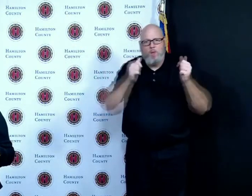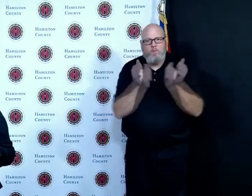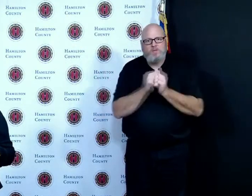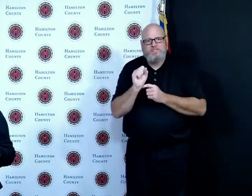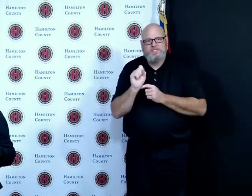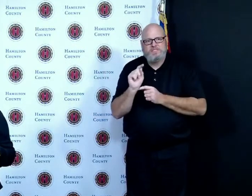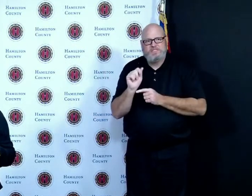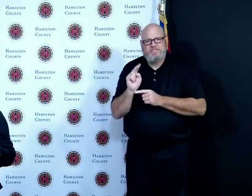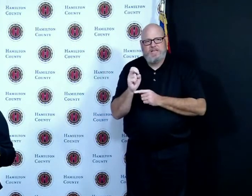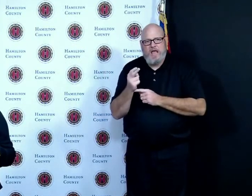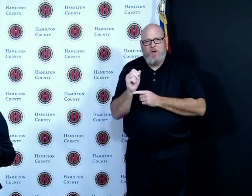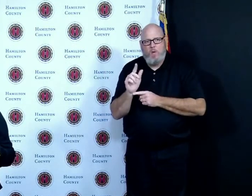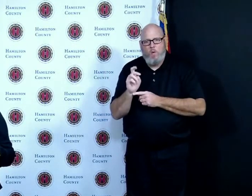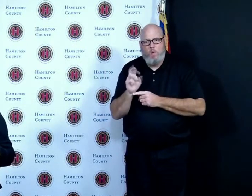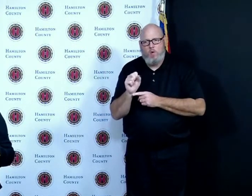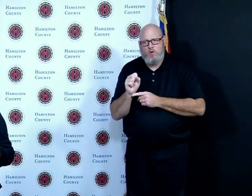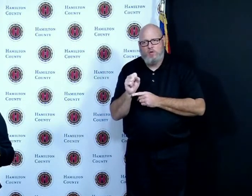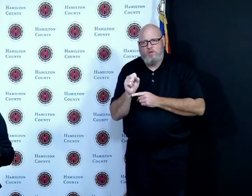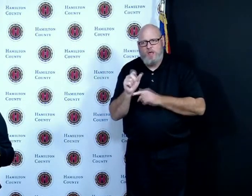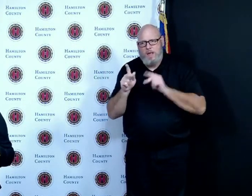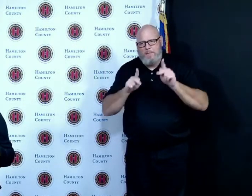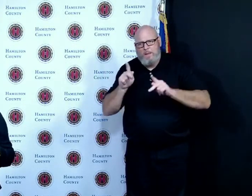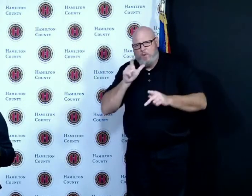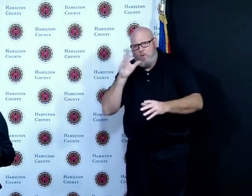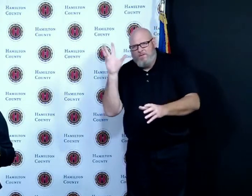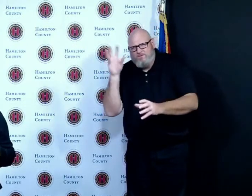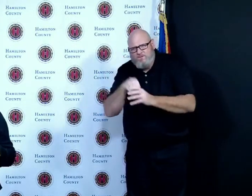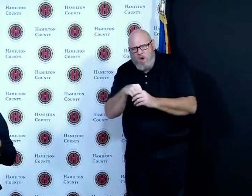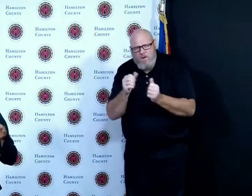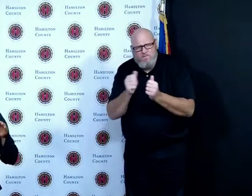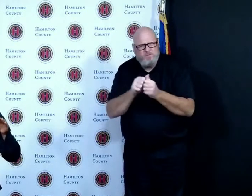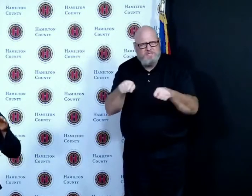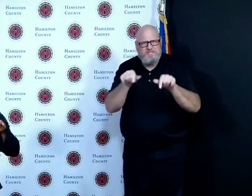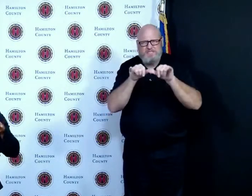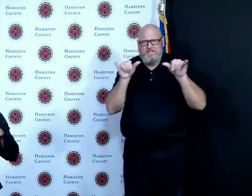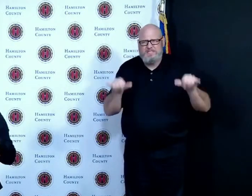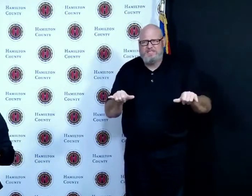unfortunate but we need to continue to practice those same measures we've been talking about and